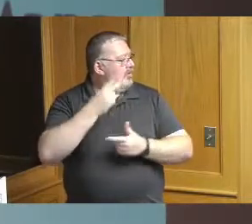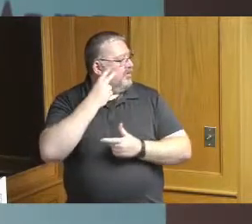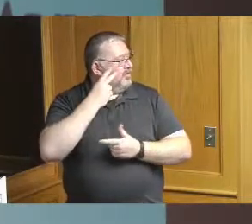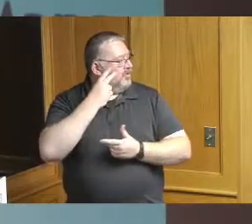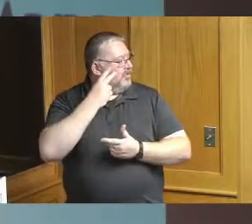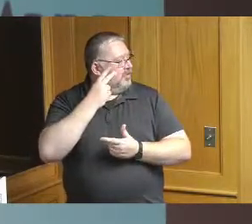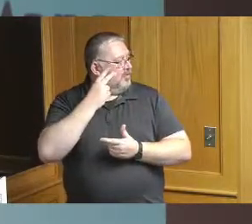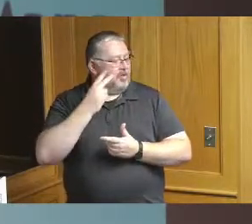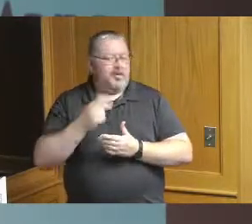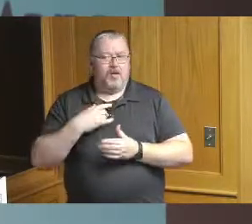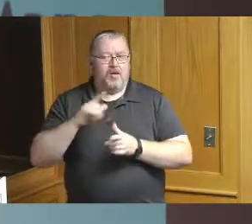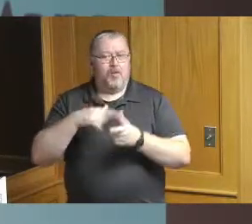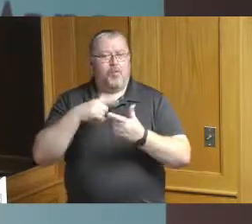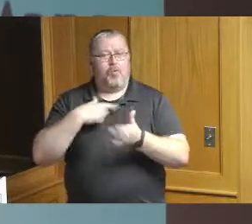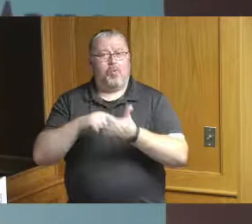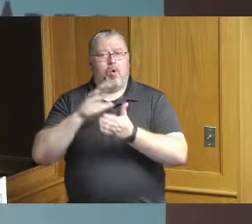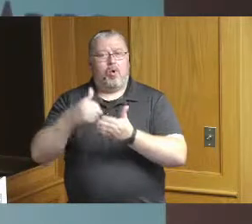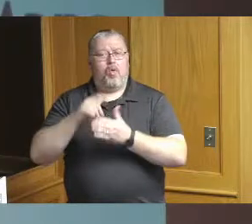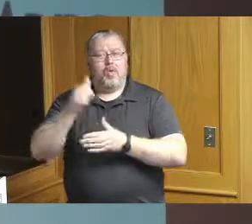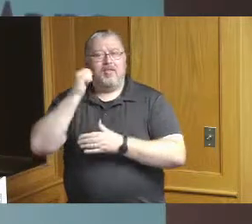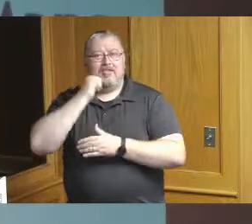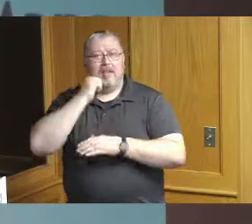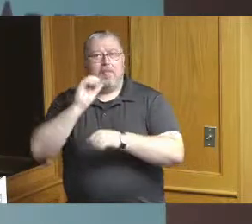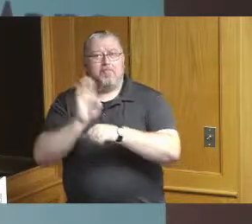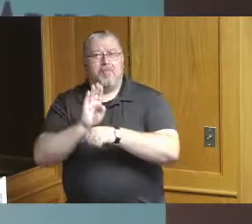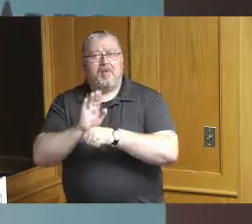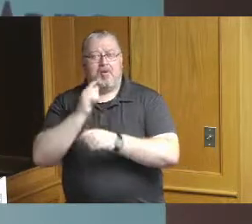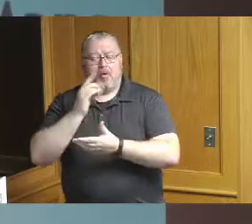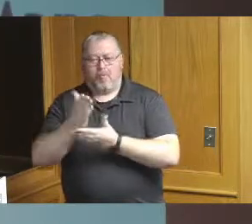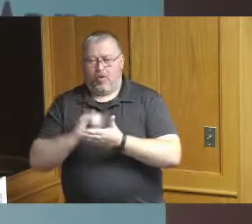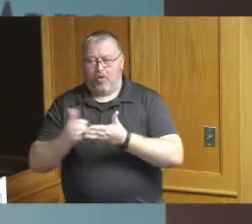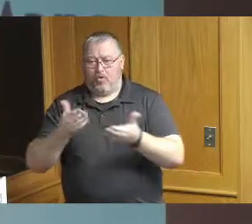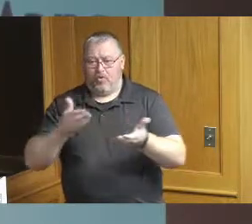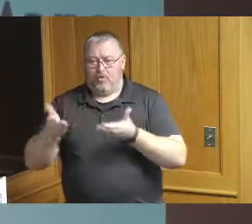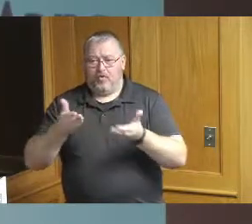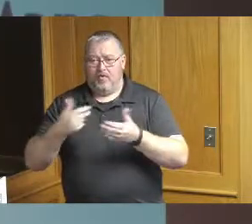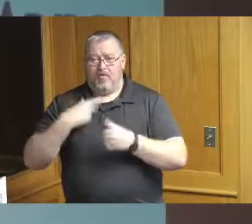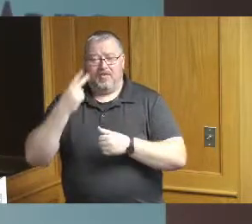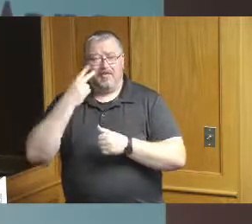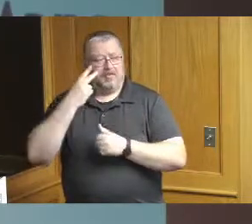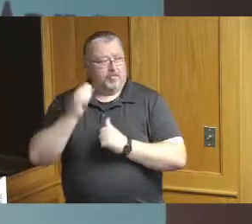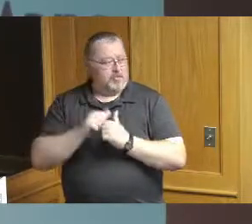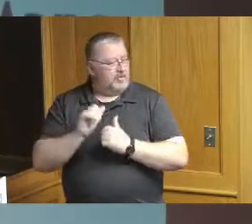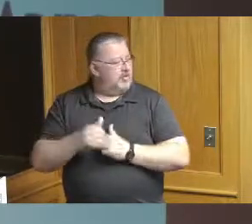are tracked all those daily business that our departments do now how does that happen and uh